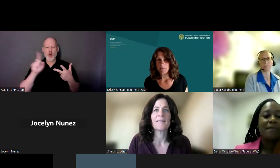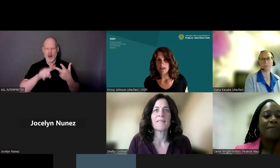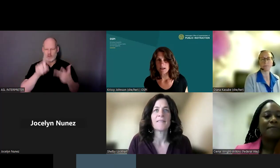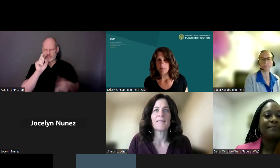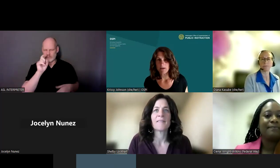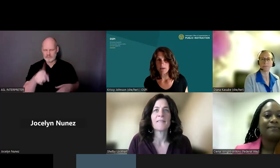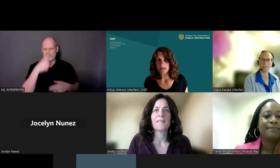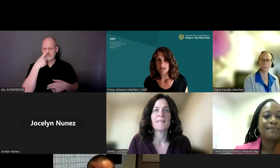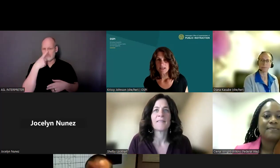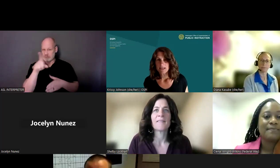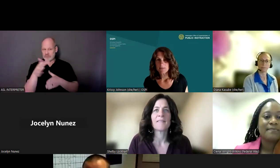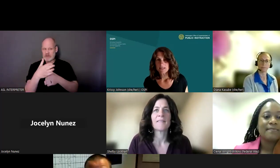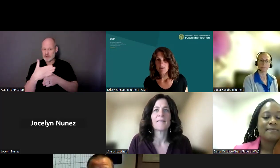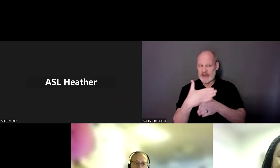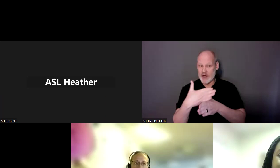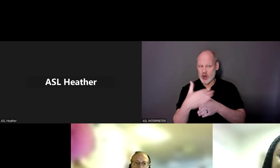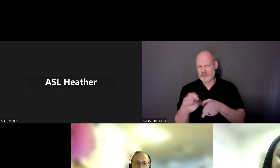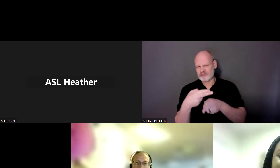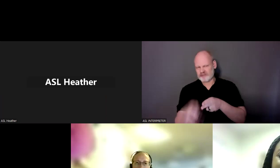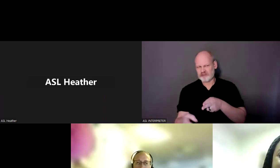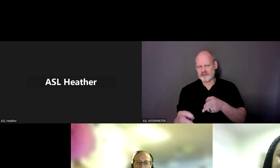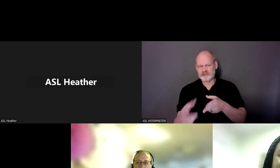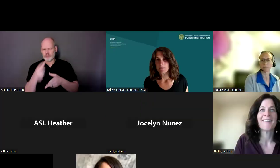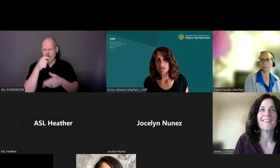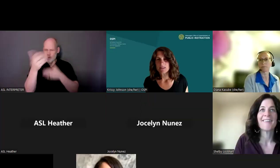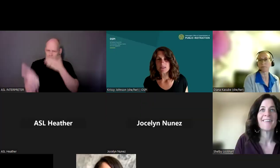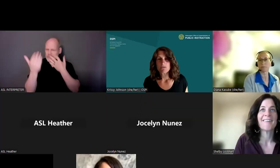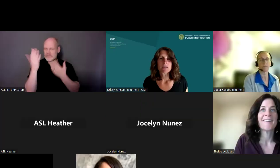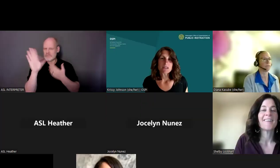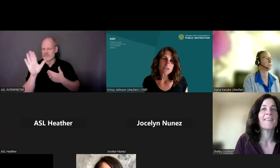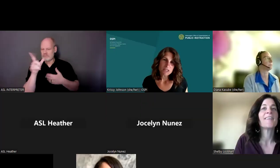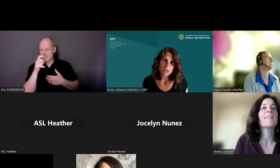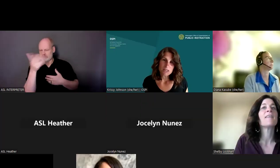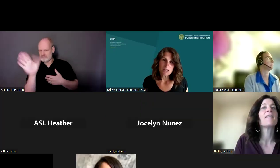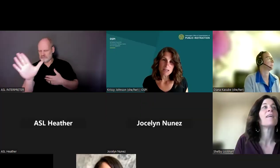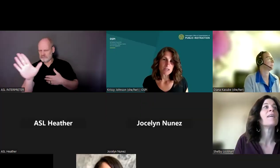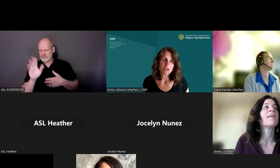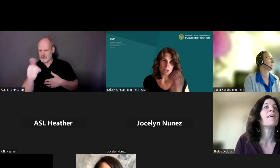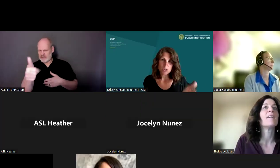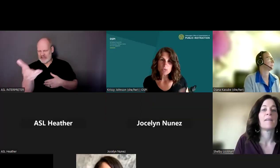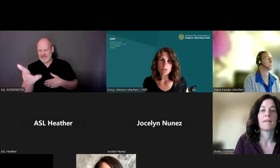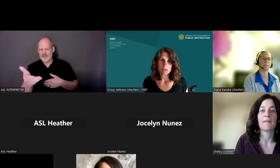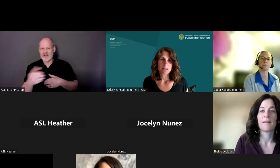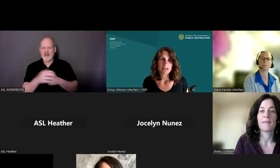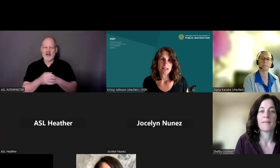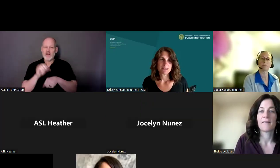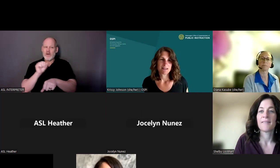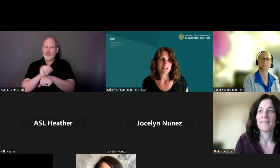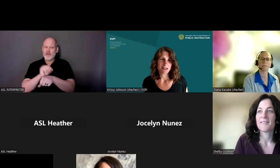bit about himself and the work that your District, sorry that your school has done on